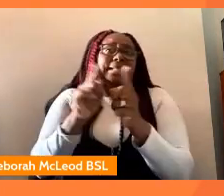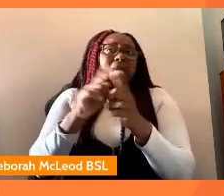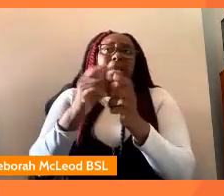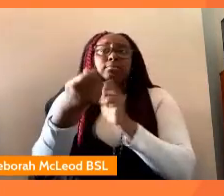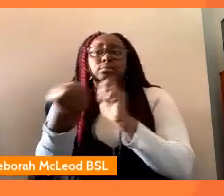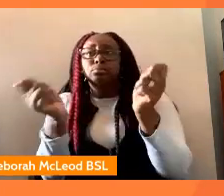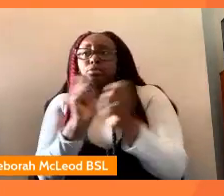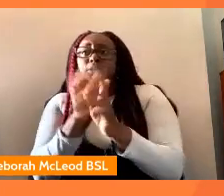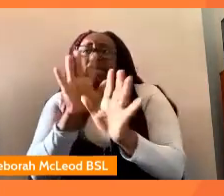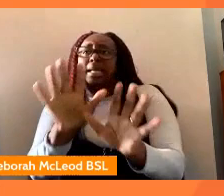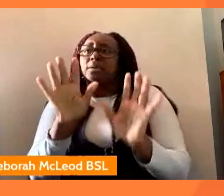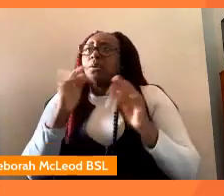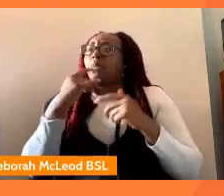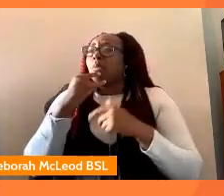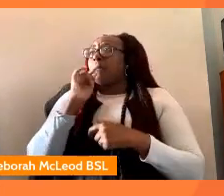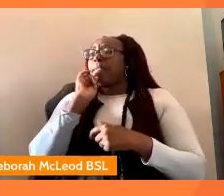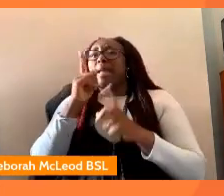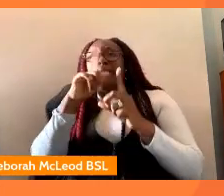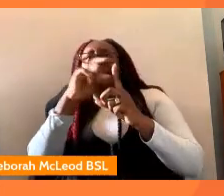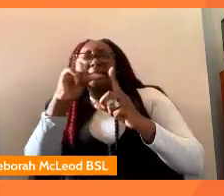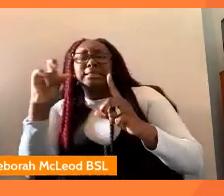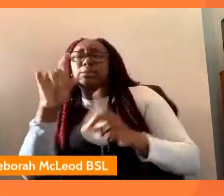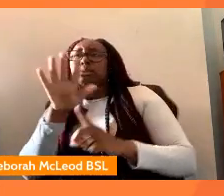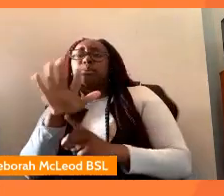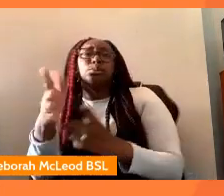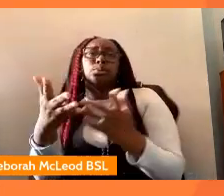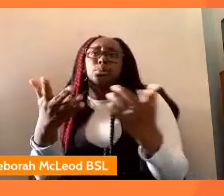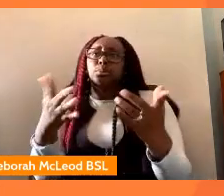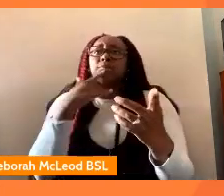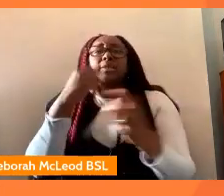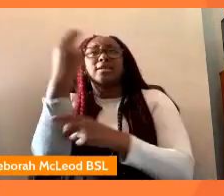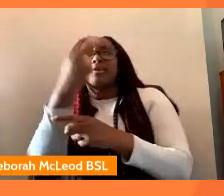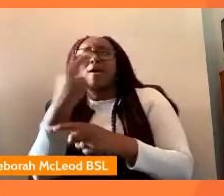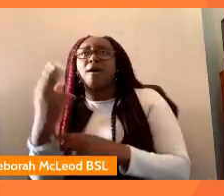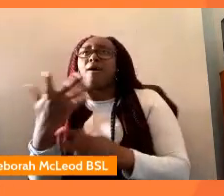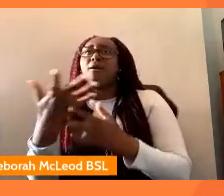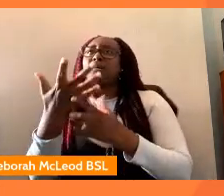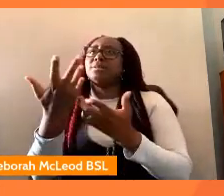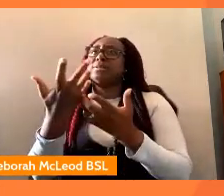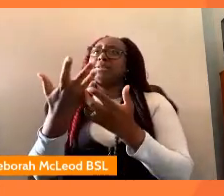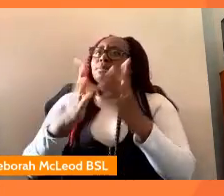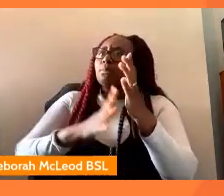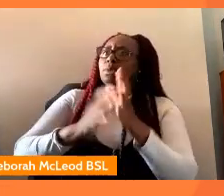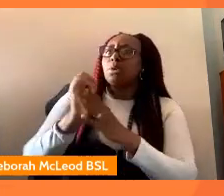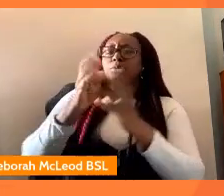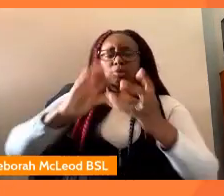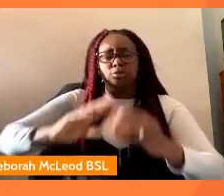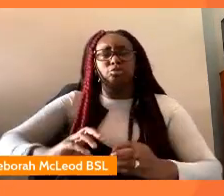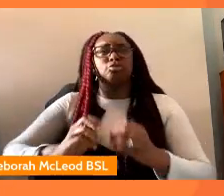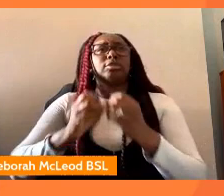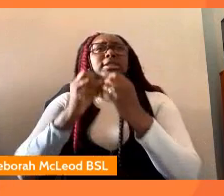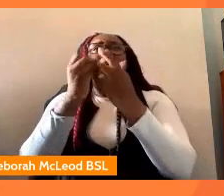It might be sector-wide digital infrastructure that gives arts, cultural and heritage the confidence to create and the momentum to build,